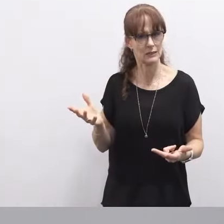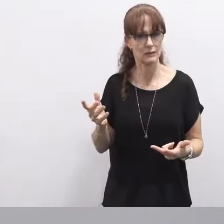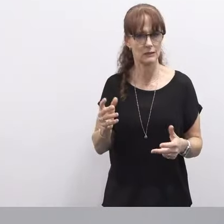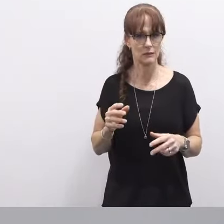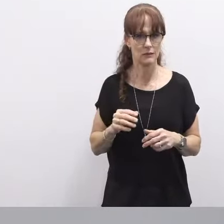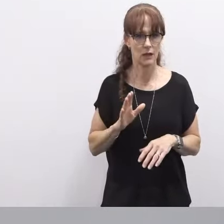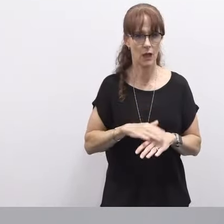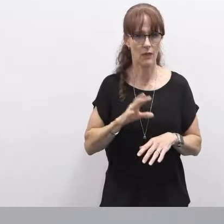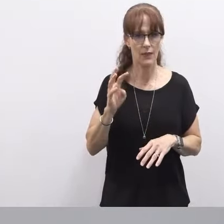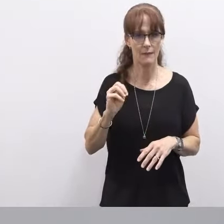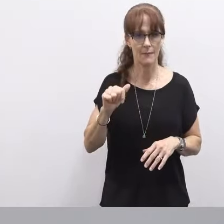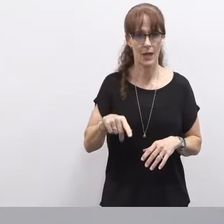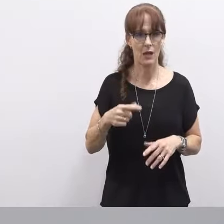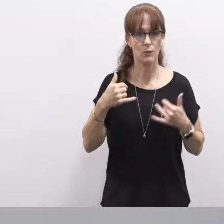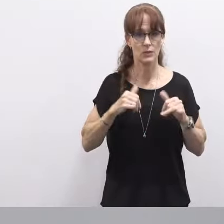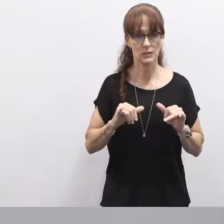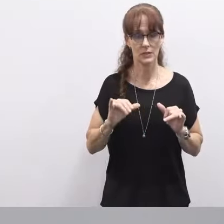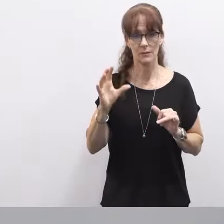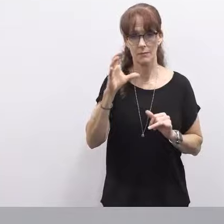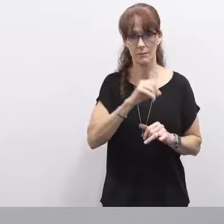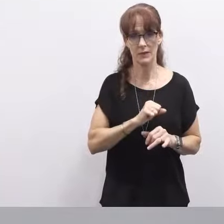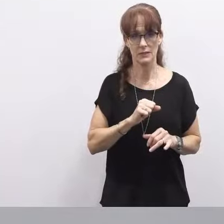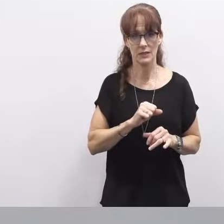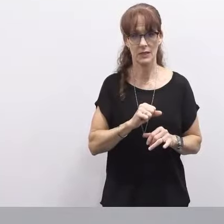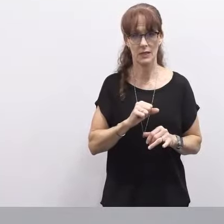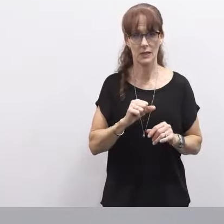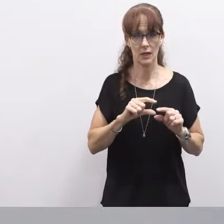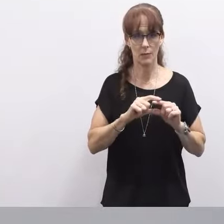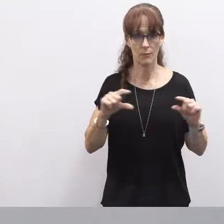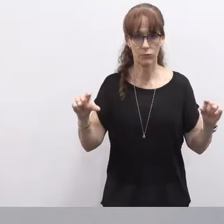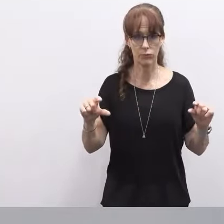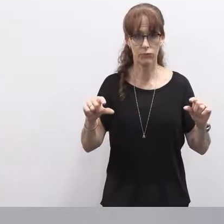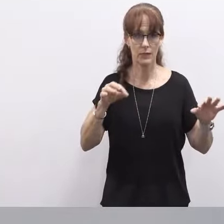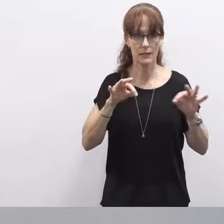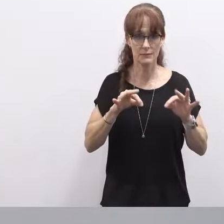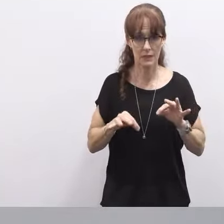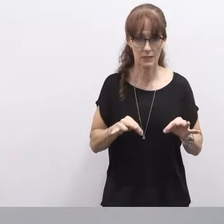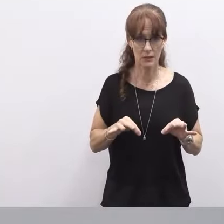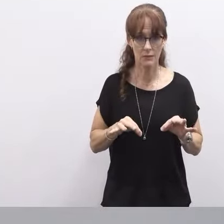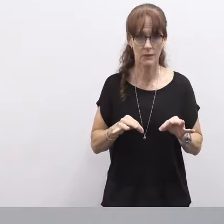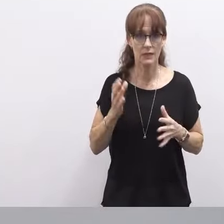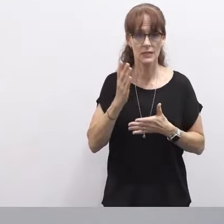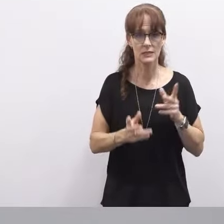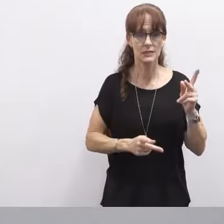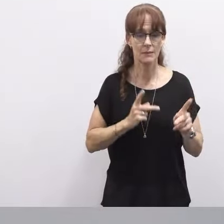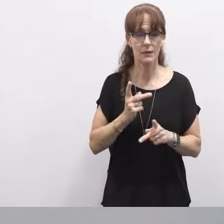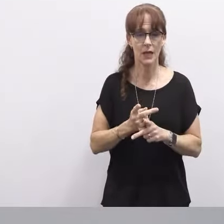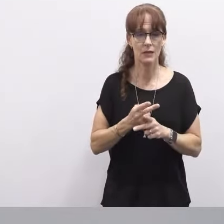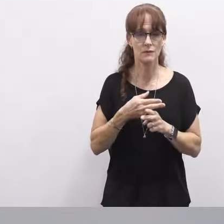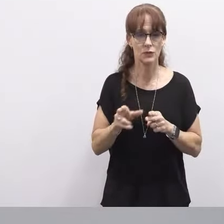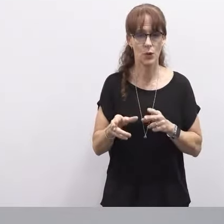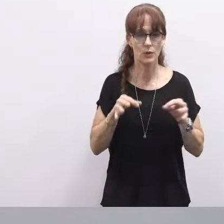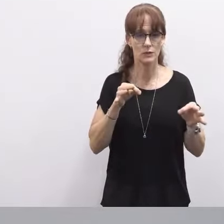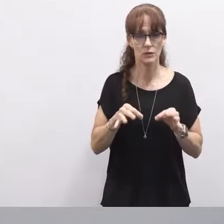So we are still missing a blurb or an explanation, some kind of short descriptor to say,